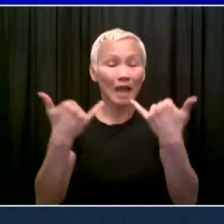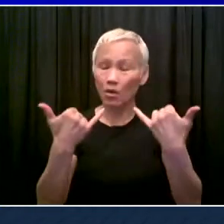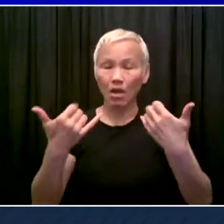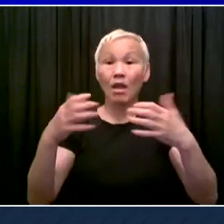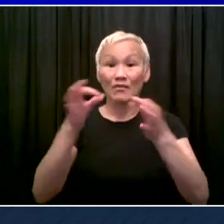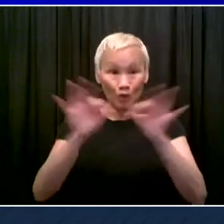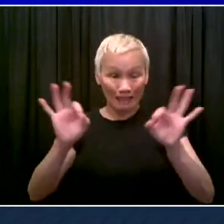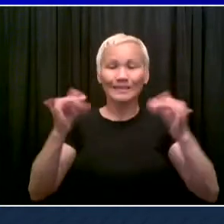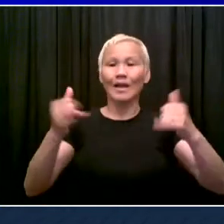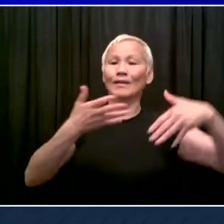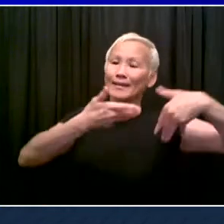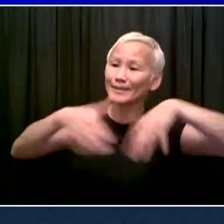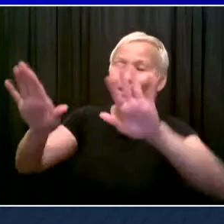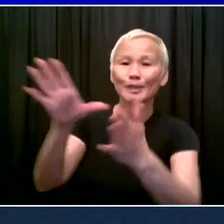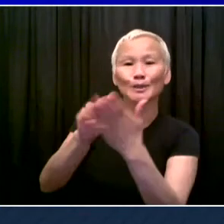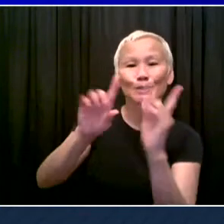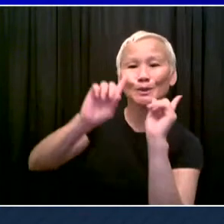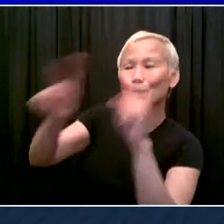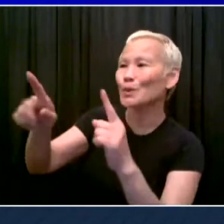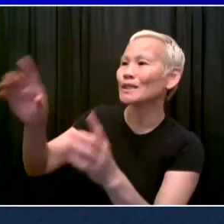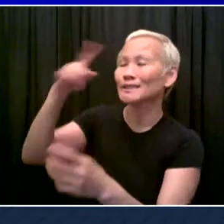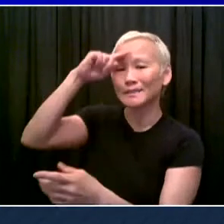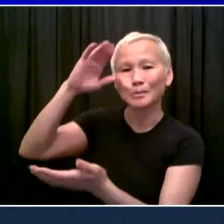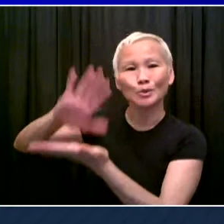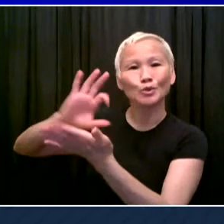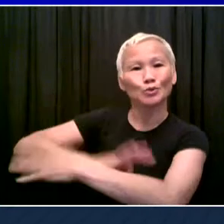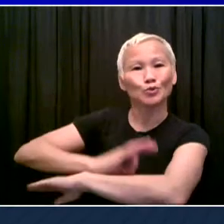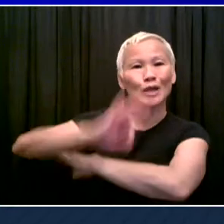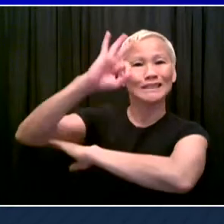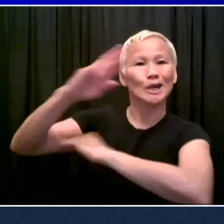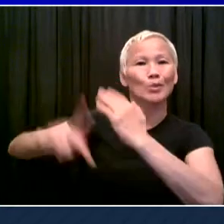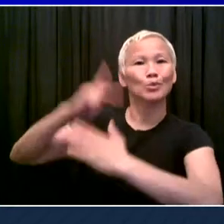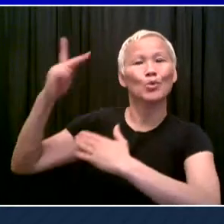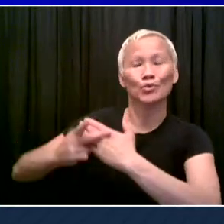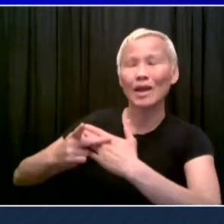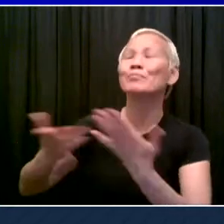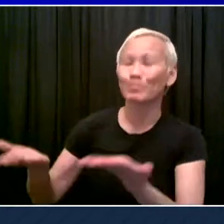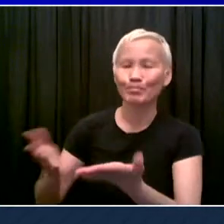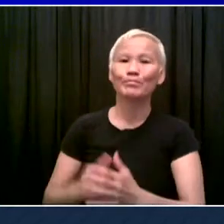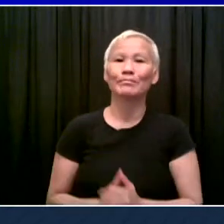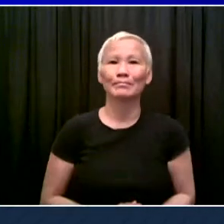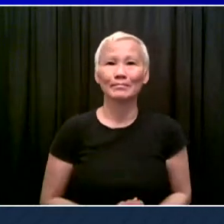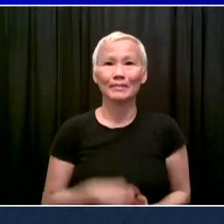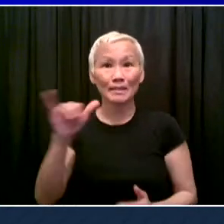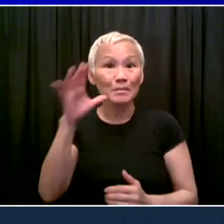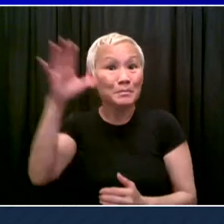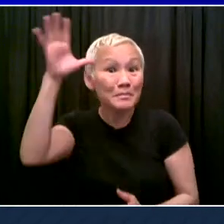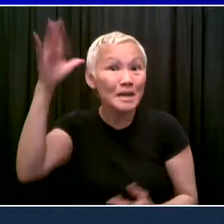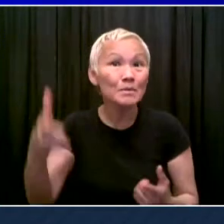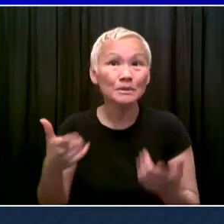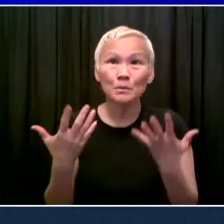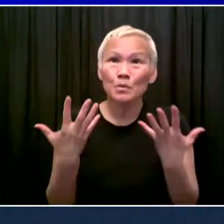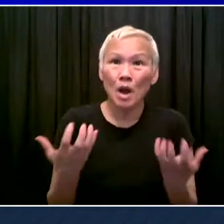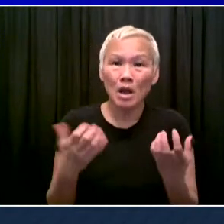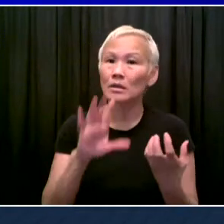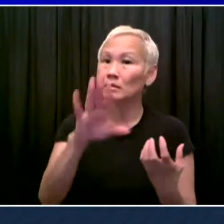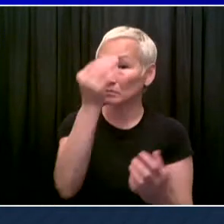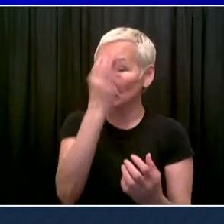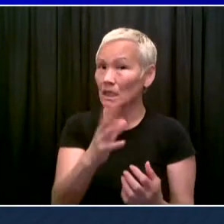BELIEVE THAT MAKES A LOT OF SENSE TO HAVE THAT IS UNIVERSAL AND AVAILABLE TO ALL OGING FORWARD.